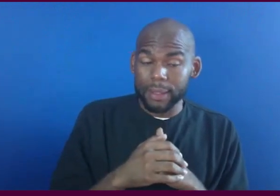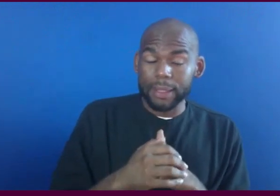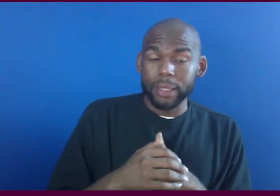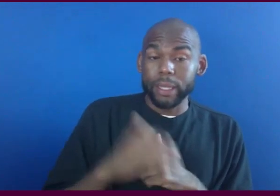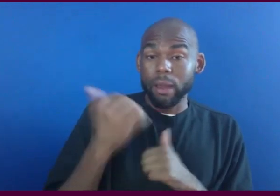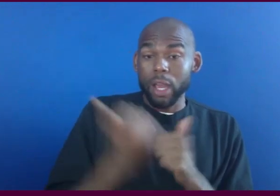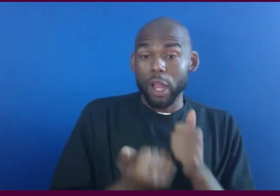of marginalization.